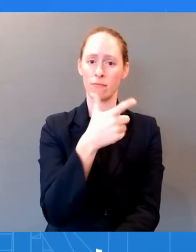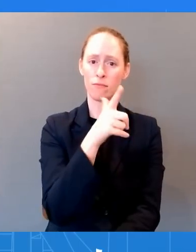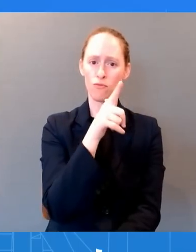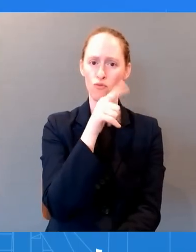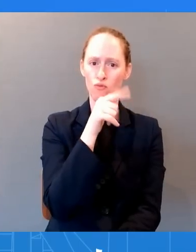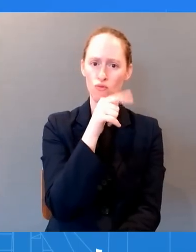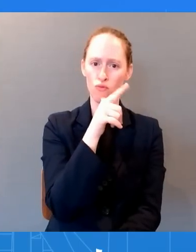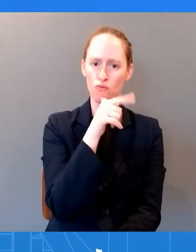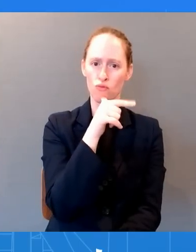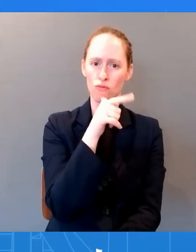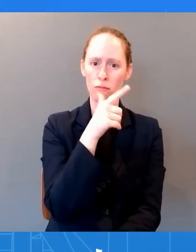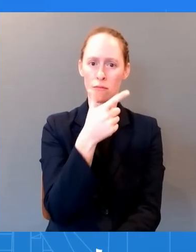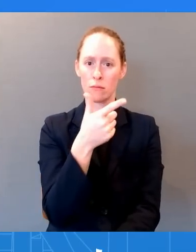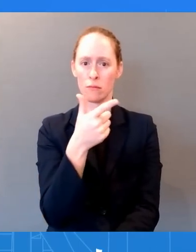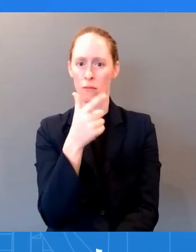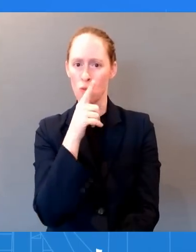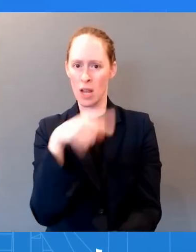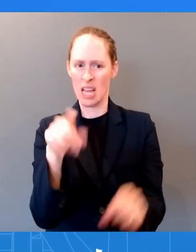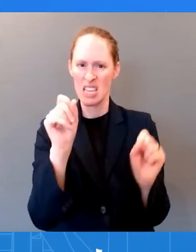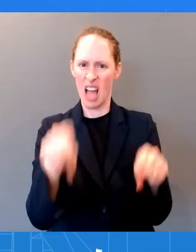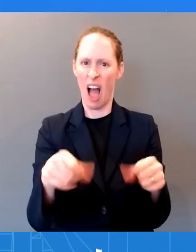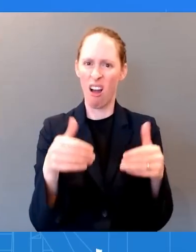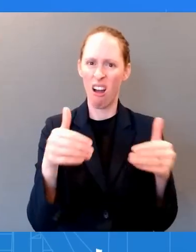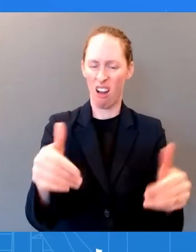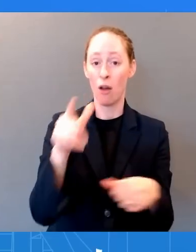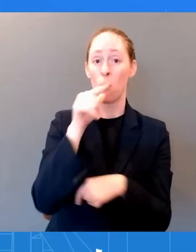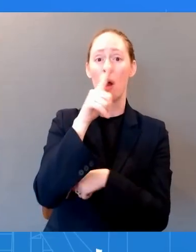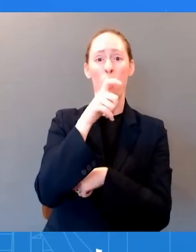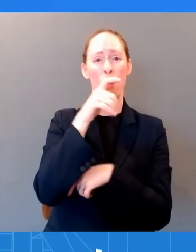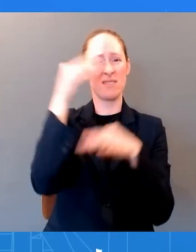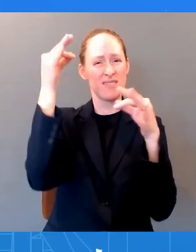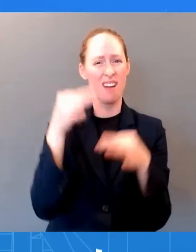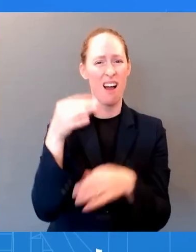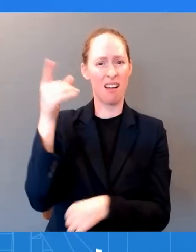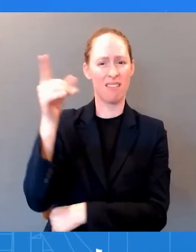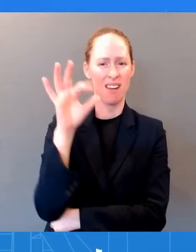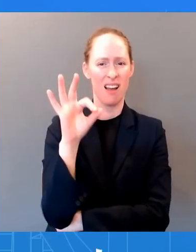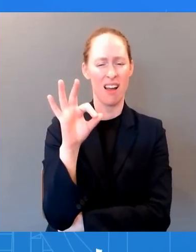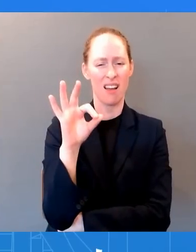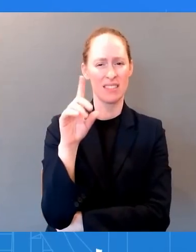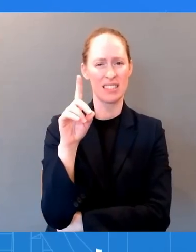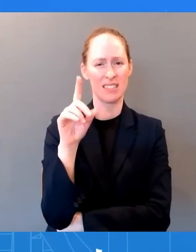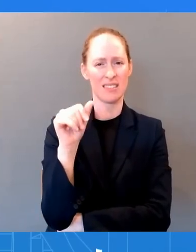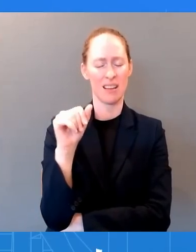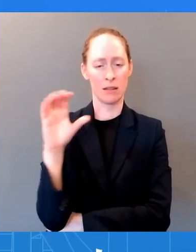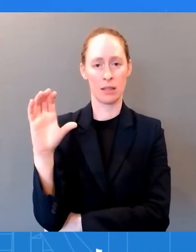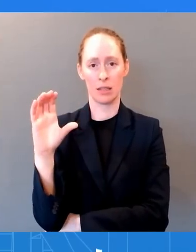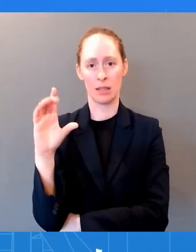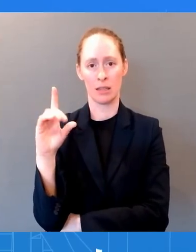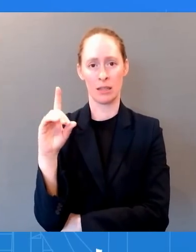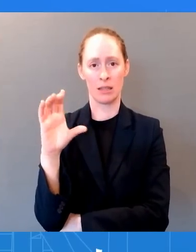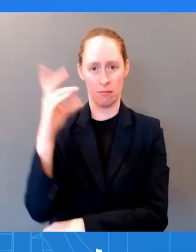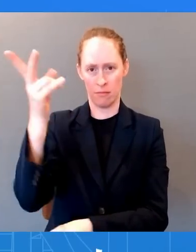So I just want to make sure, based on their experts and their review, as we talk about vaccines. So, you know, in the meantime,